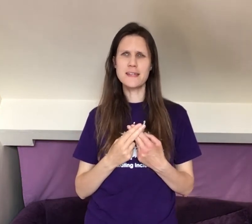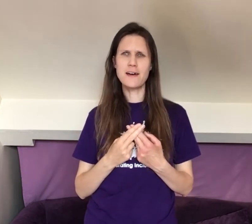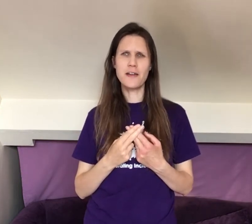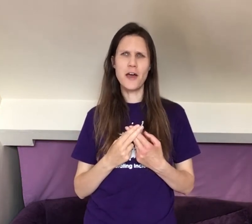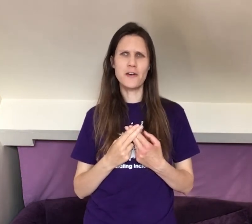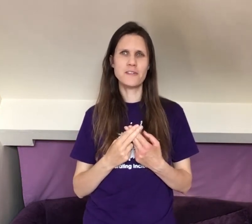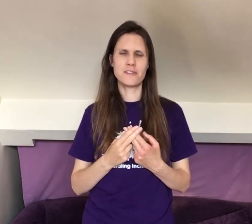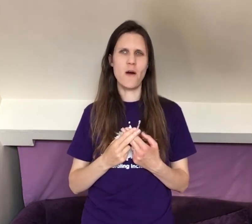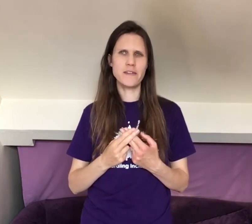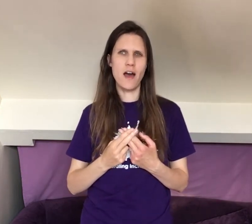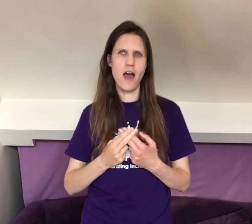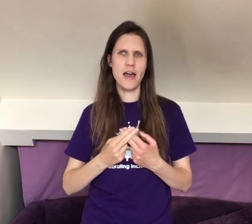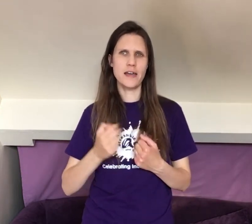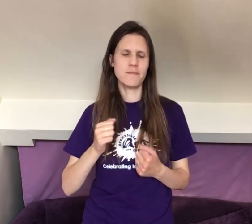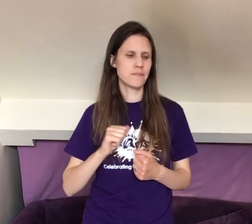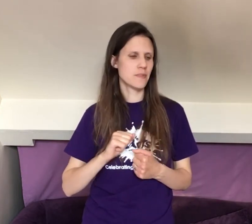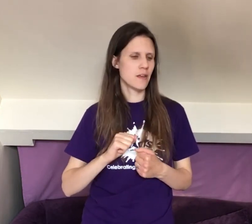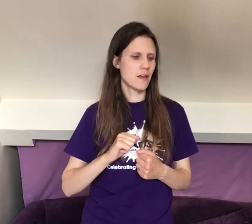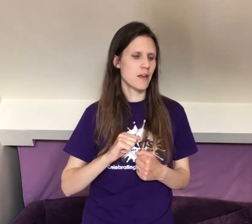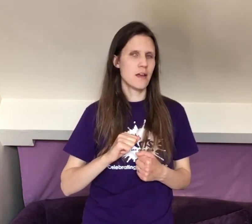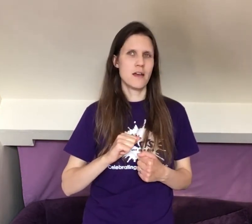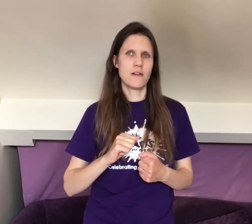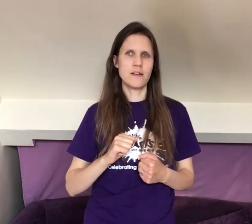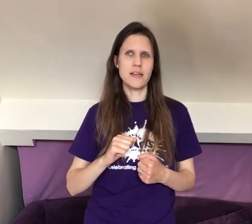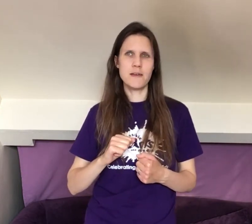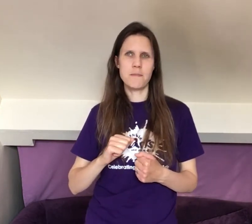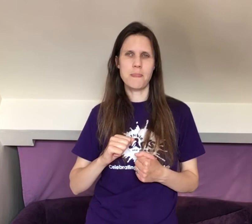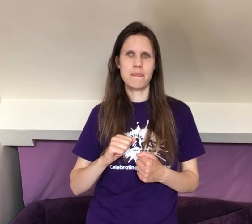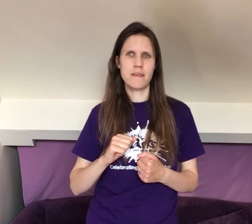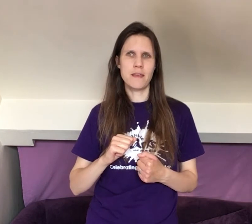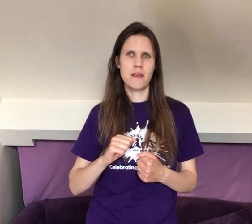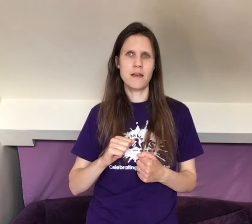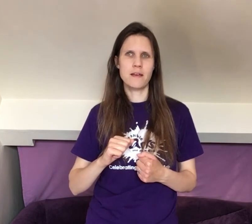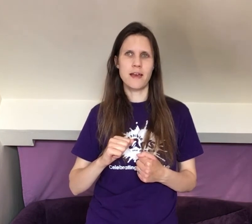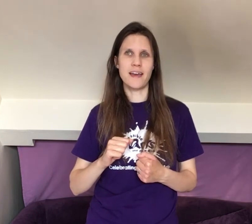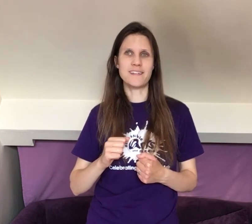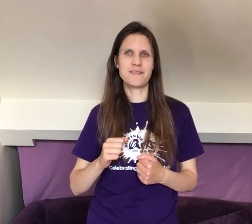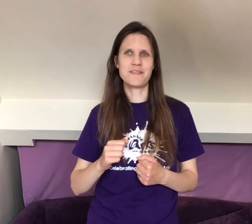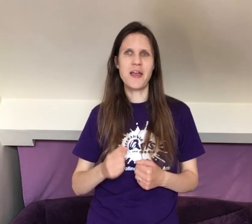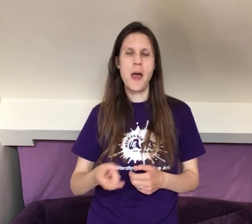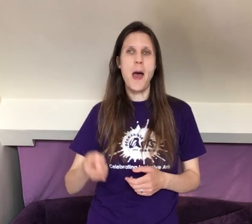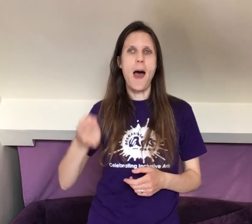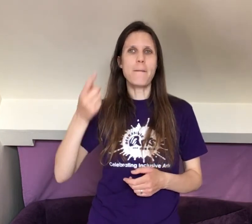There’s our note – it’s quite high. Ready? OK.